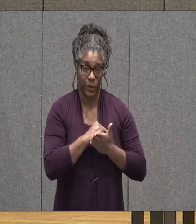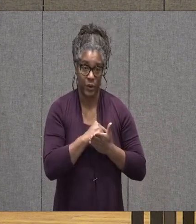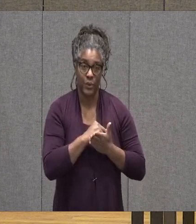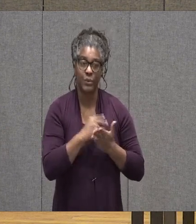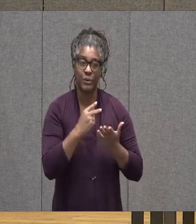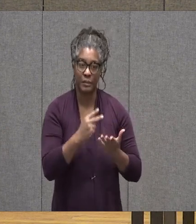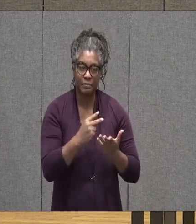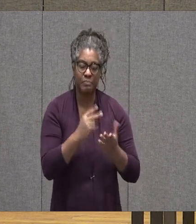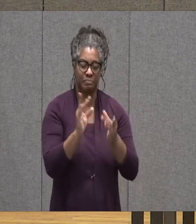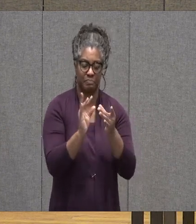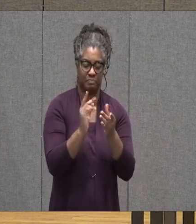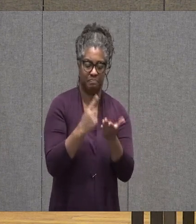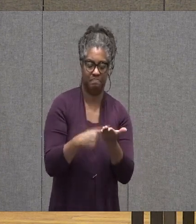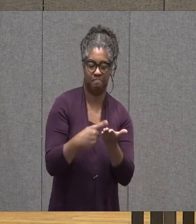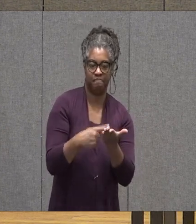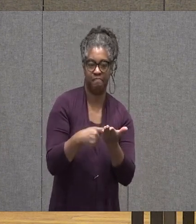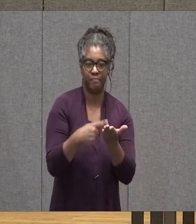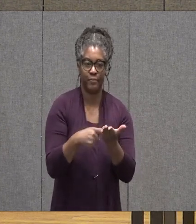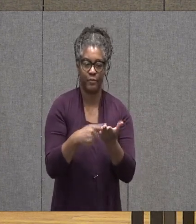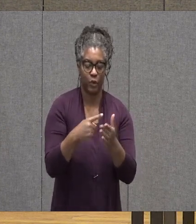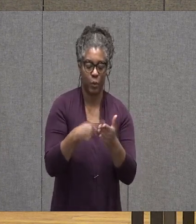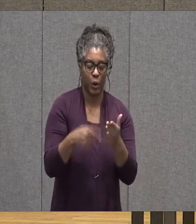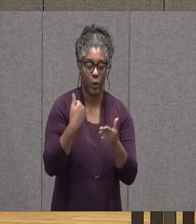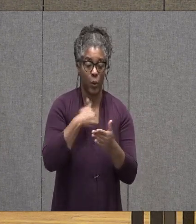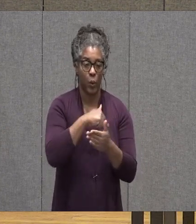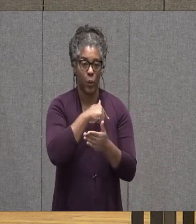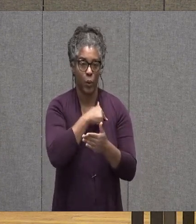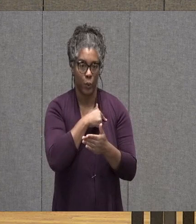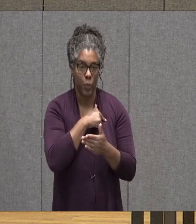that we talked about and learned on Monday.